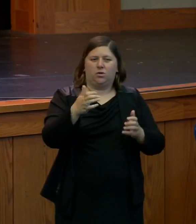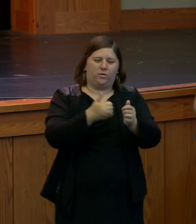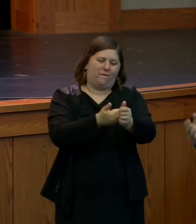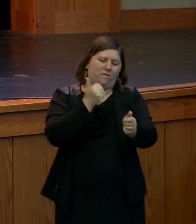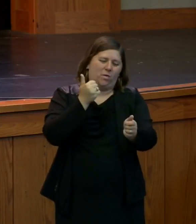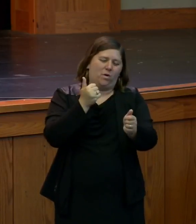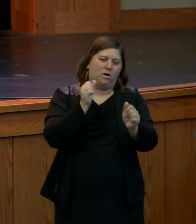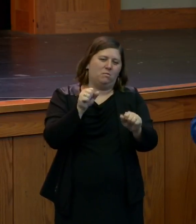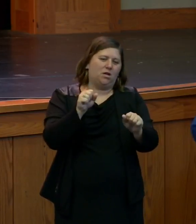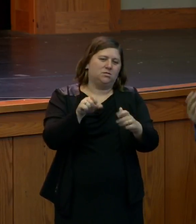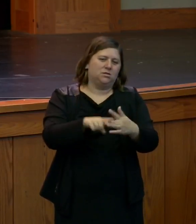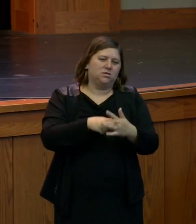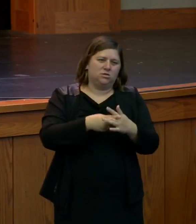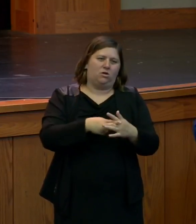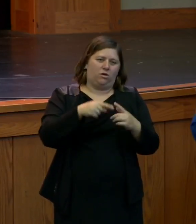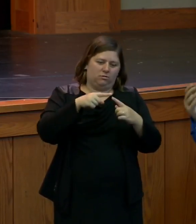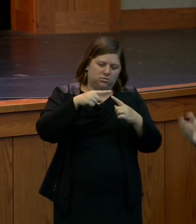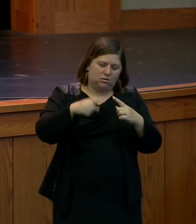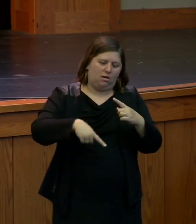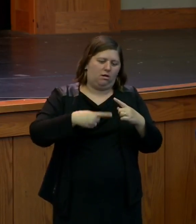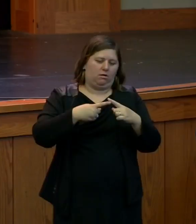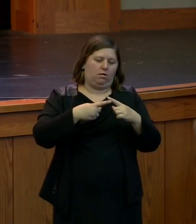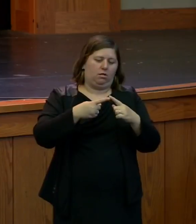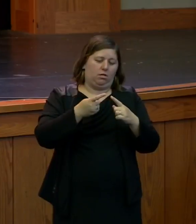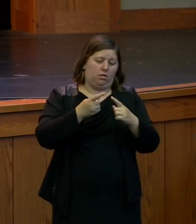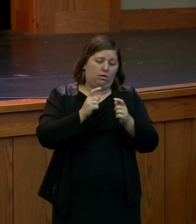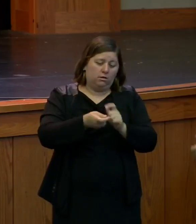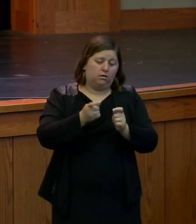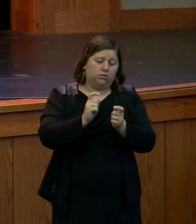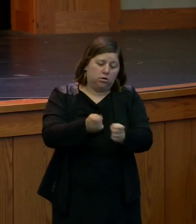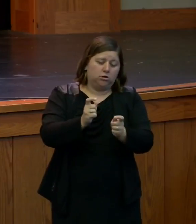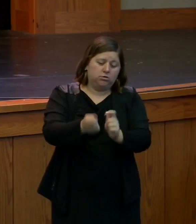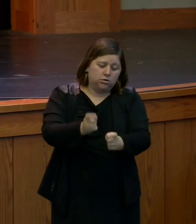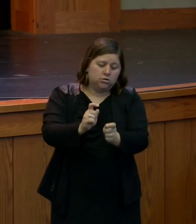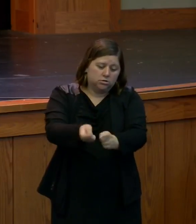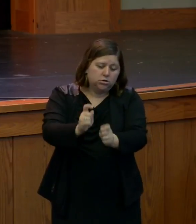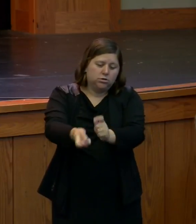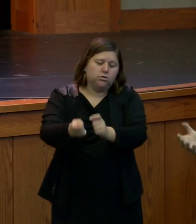INITIATING A CYCLE OF JUST REPEATED CHANGES OVER AND OVER AND OVER TO THE CONSTITUTION.